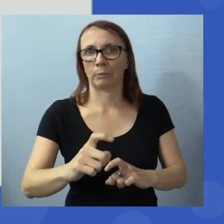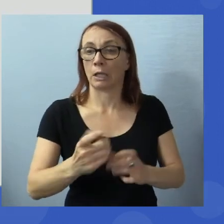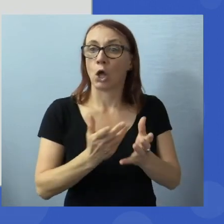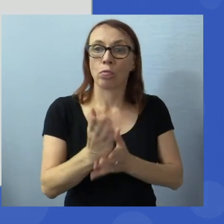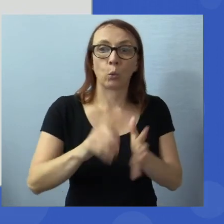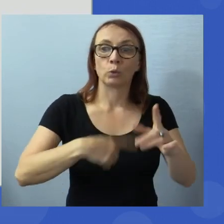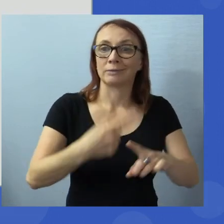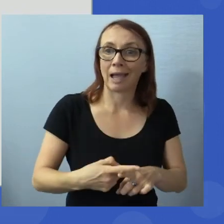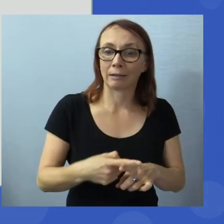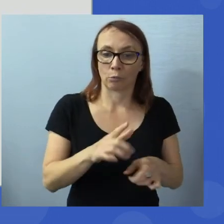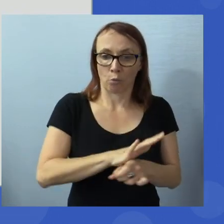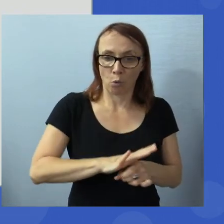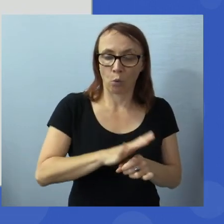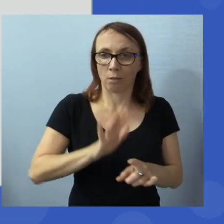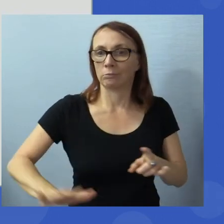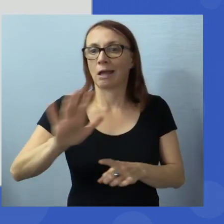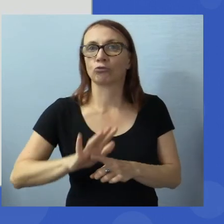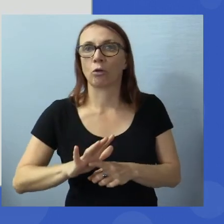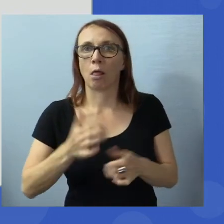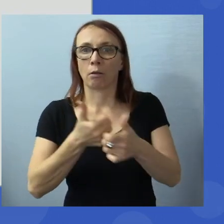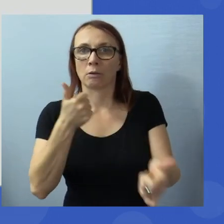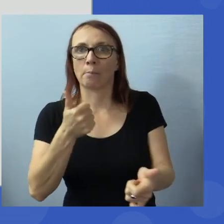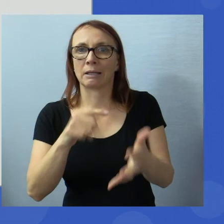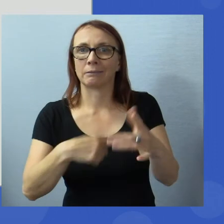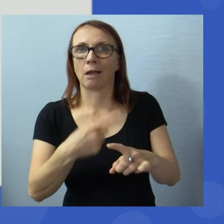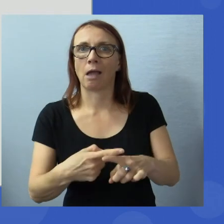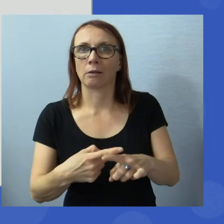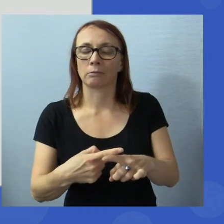locally nationally and to companies investing and rewarding positive